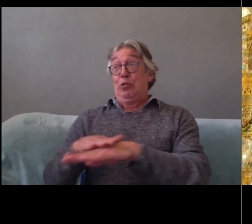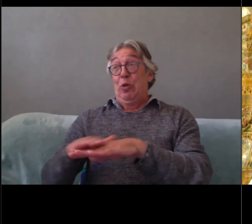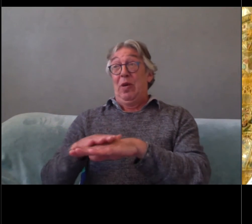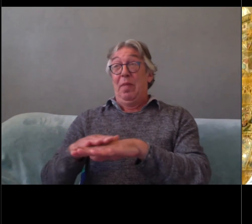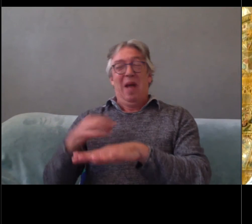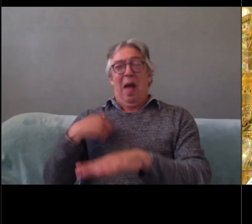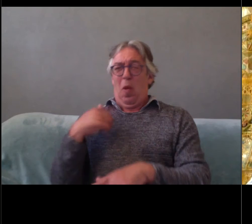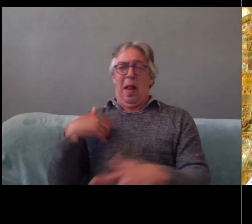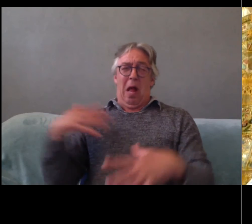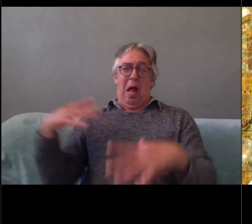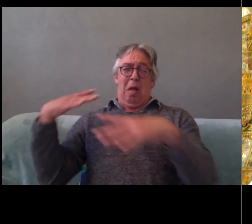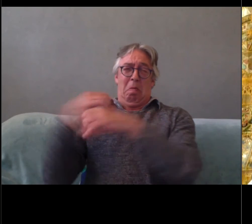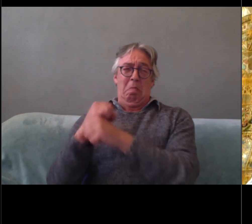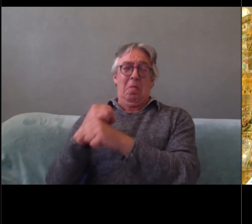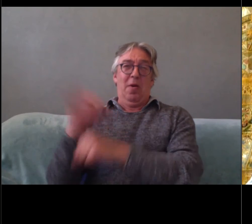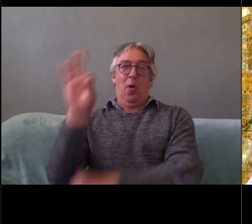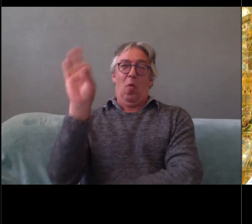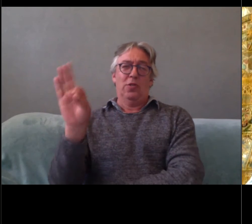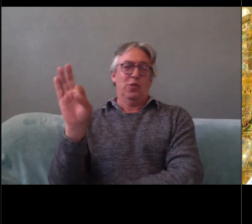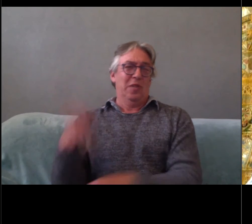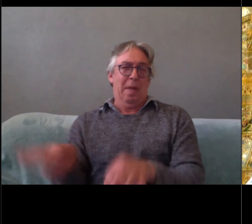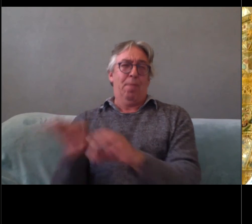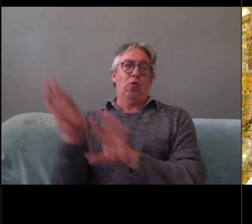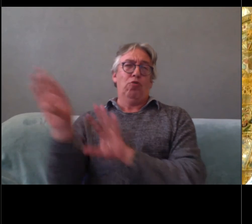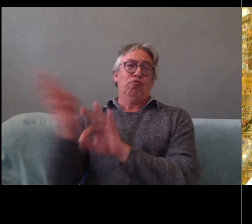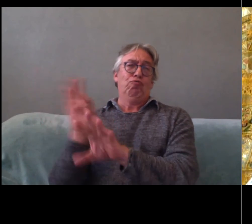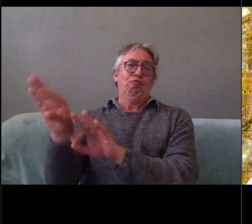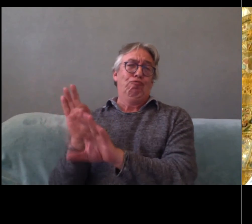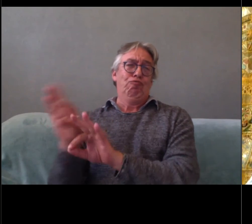I'd like first of all, to ask all of them.